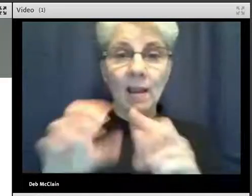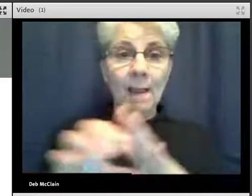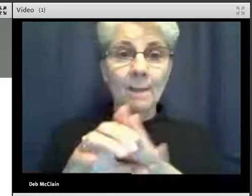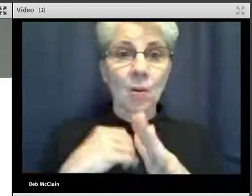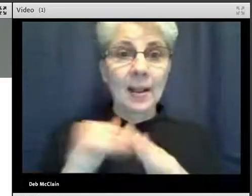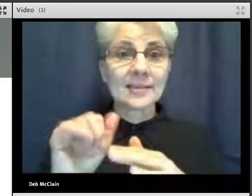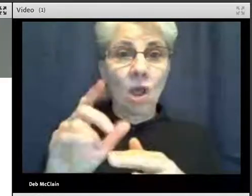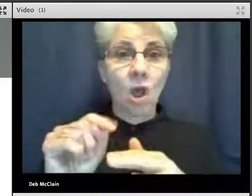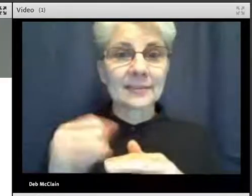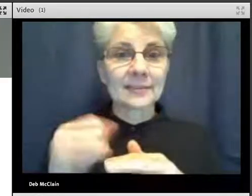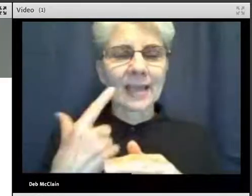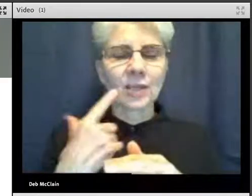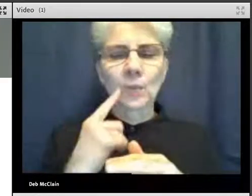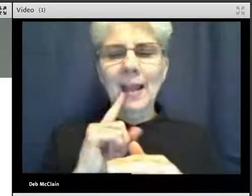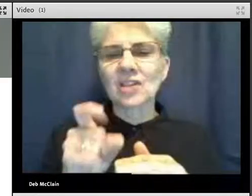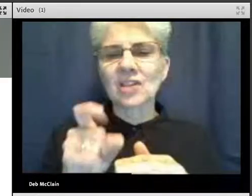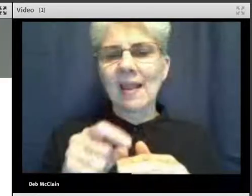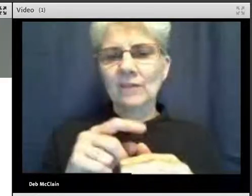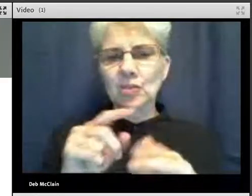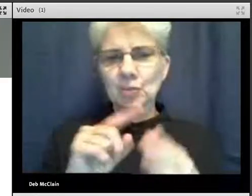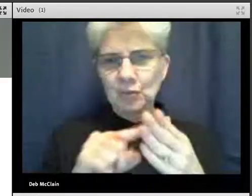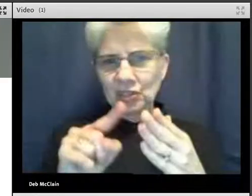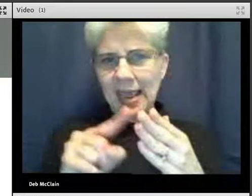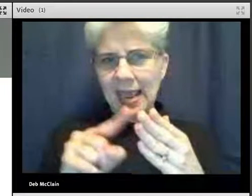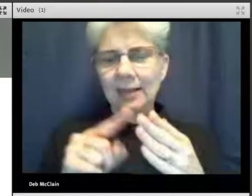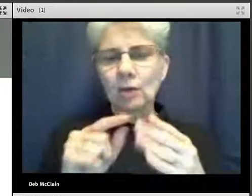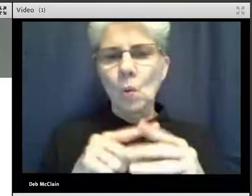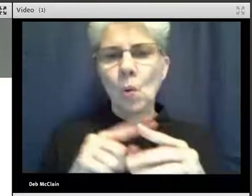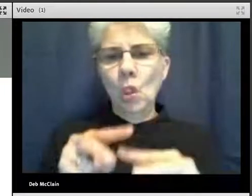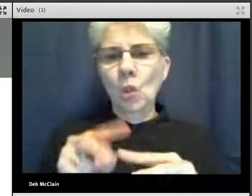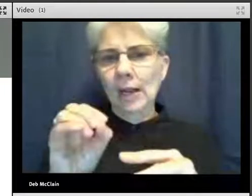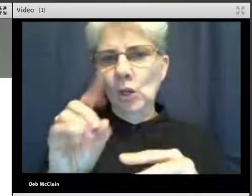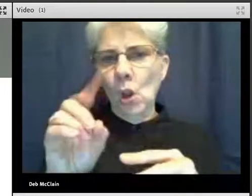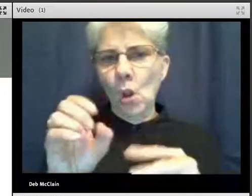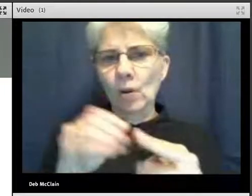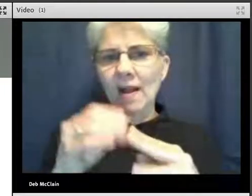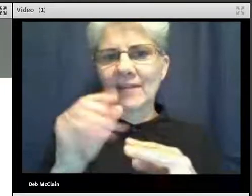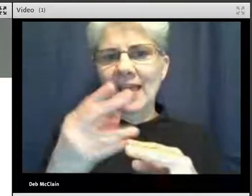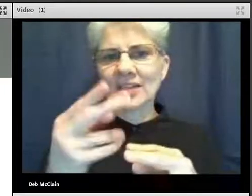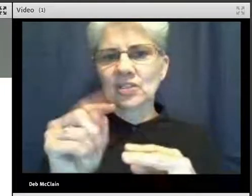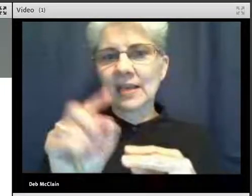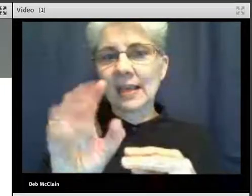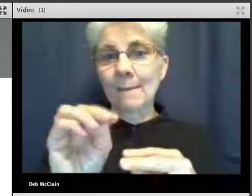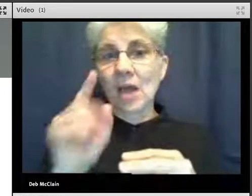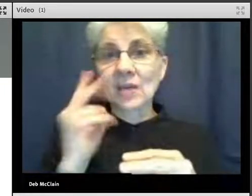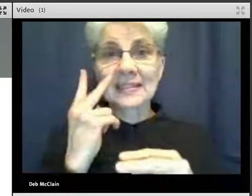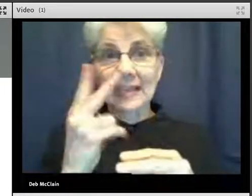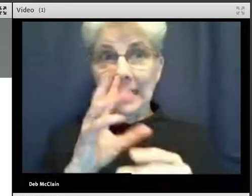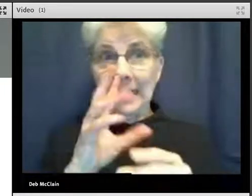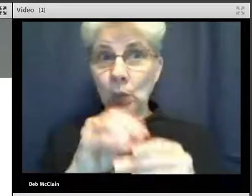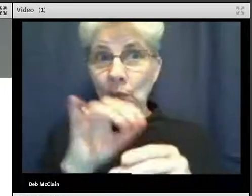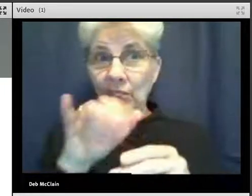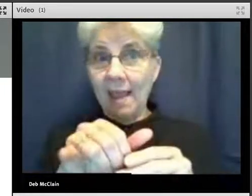if an image already has an alt-tag, so you would actually have to look into this or look at the code of the HTML to see if it's there.